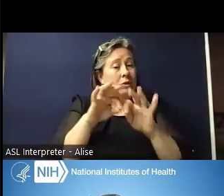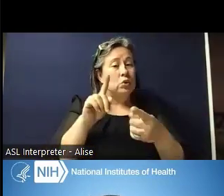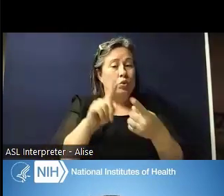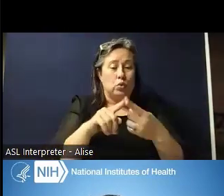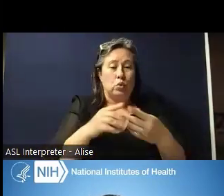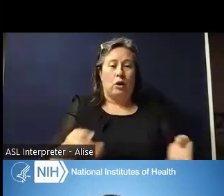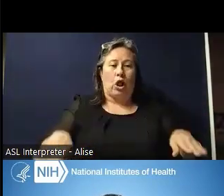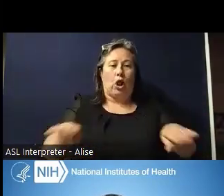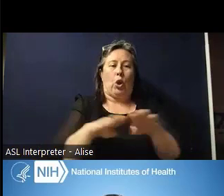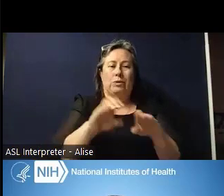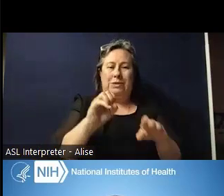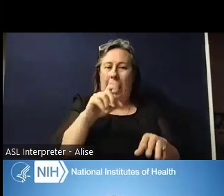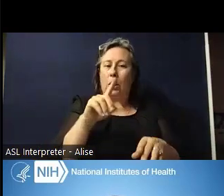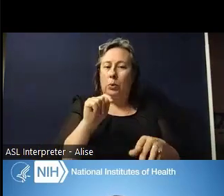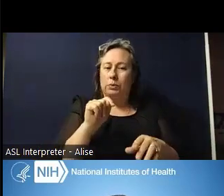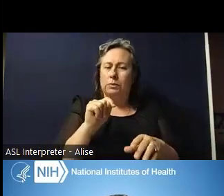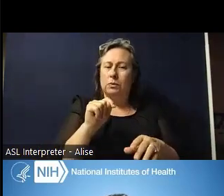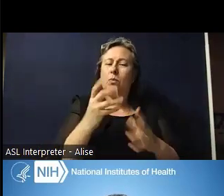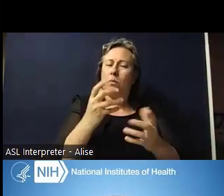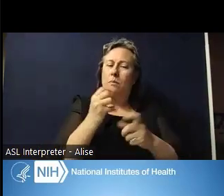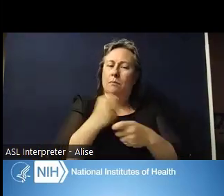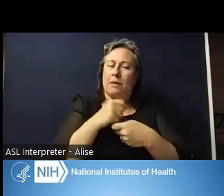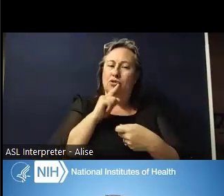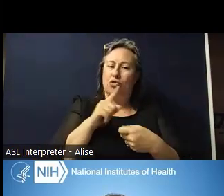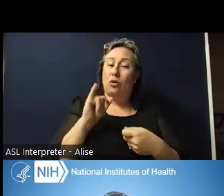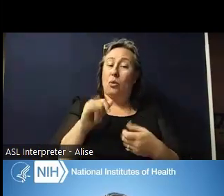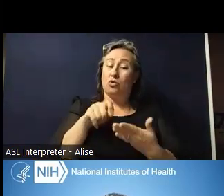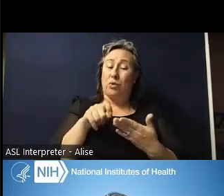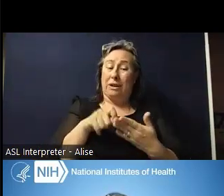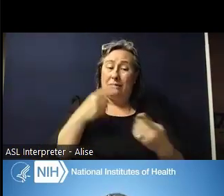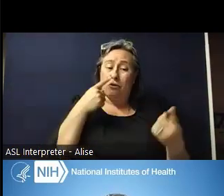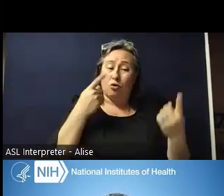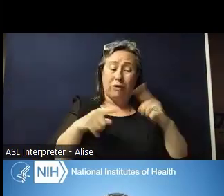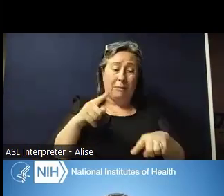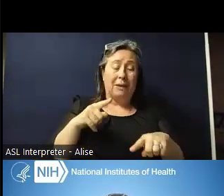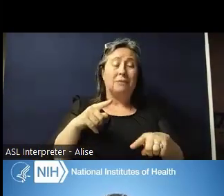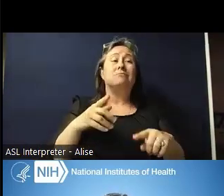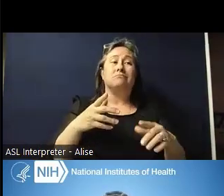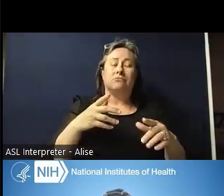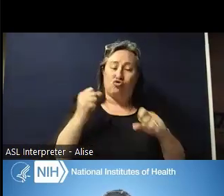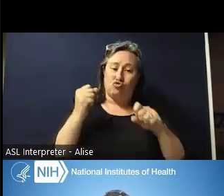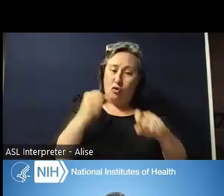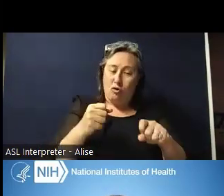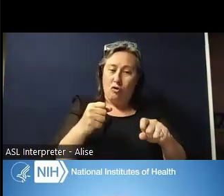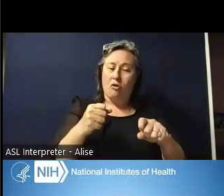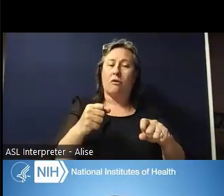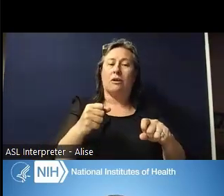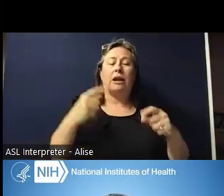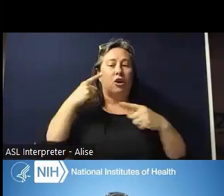And so we want to make sure that those written agreements are in place and strong and sound and agreed to by both parties.